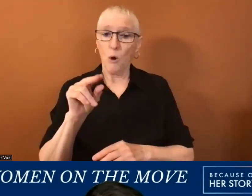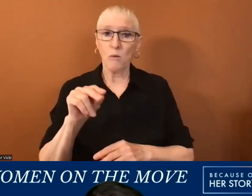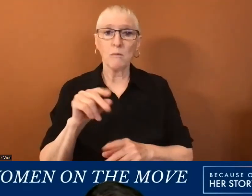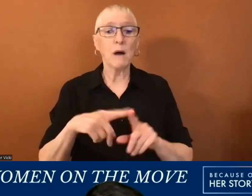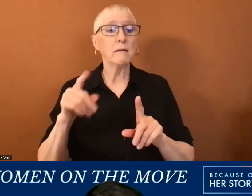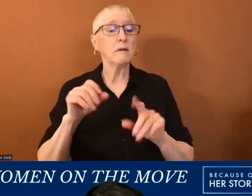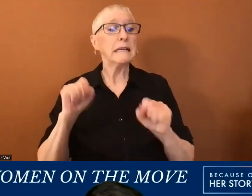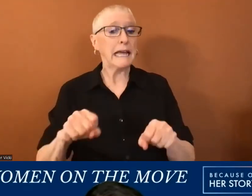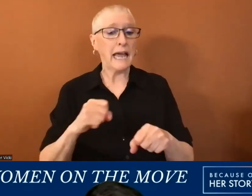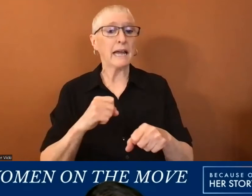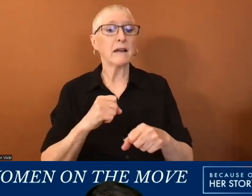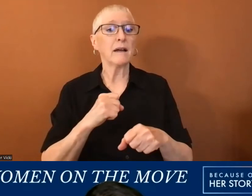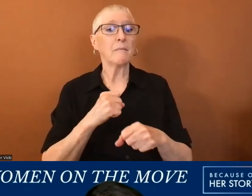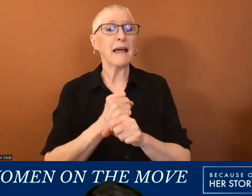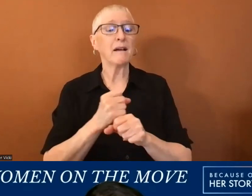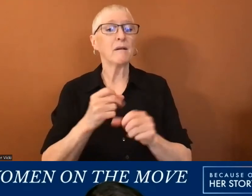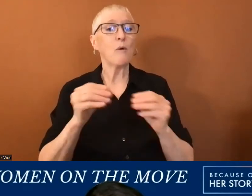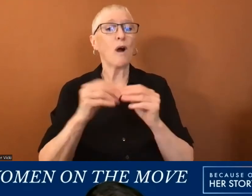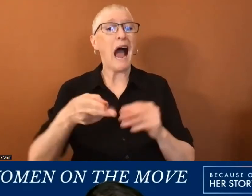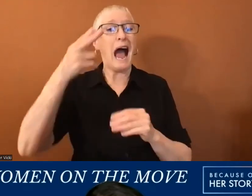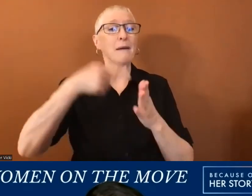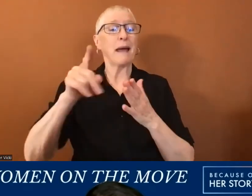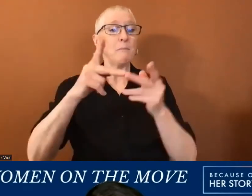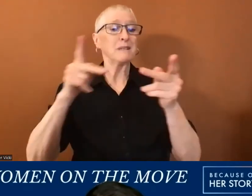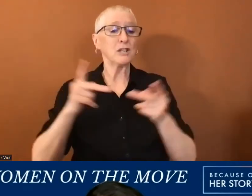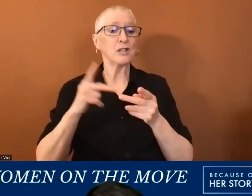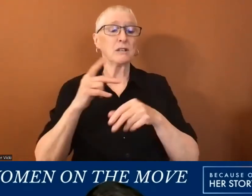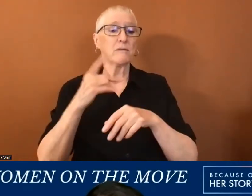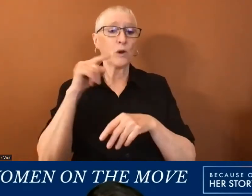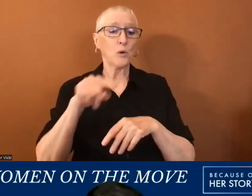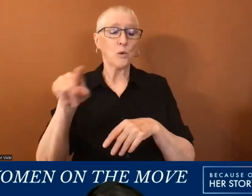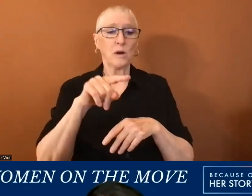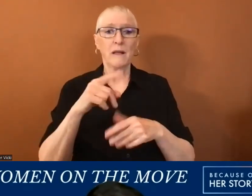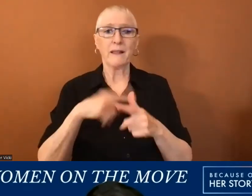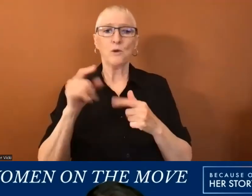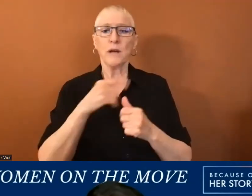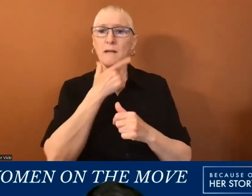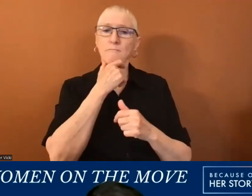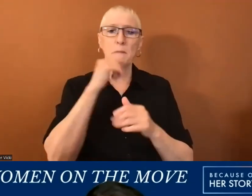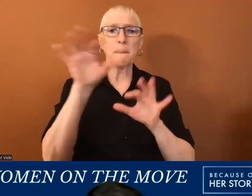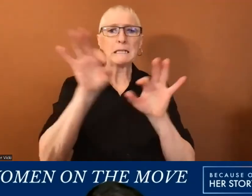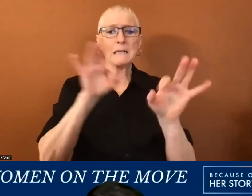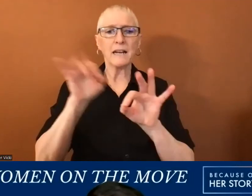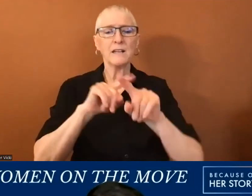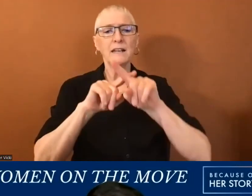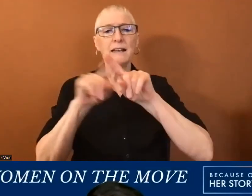um, you know, higher paying positions and you to be able to select um, you know, different specific uh